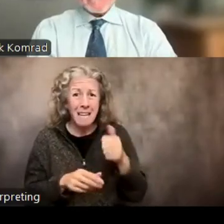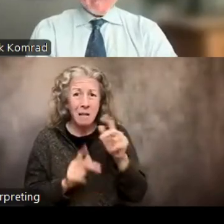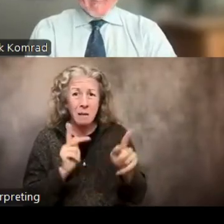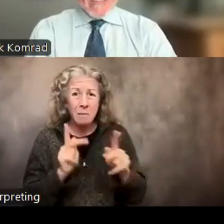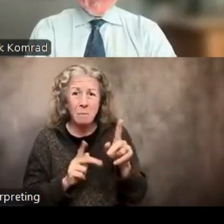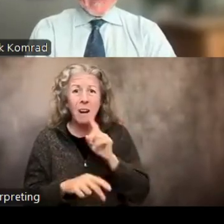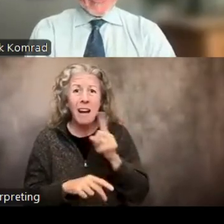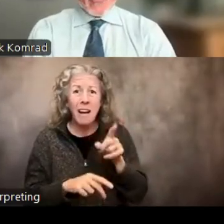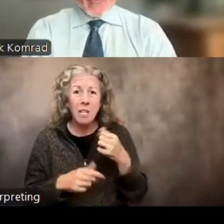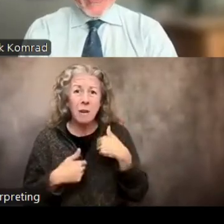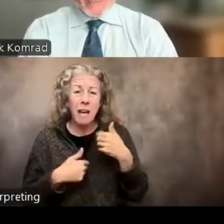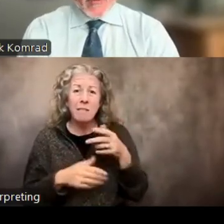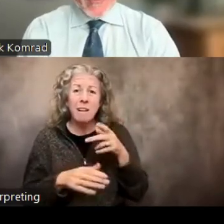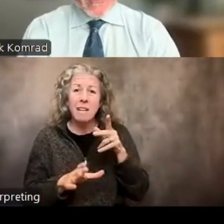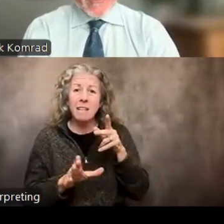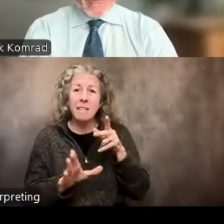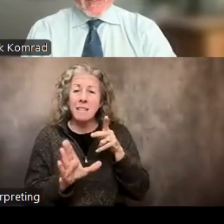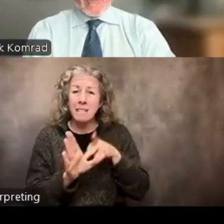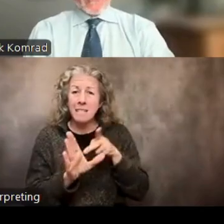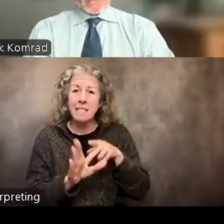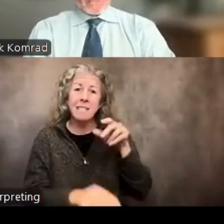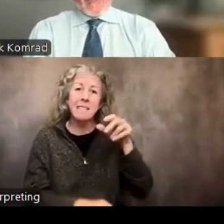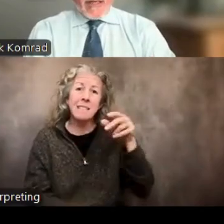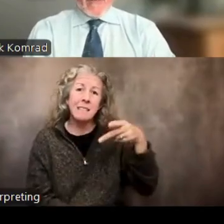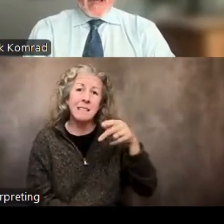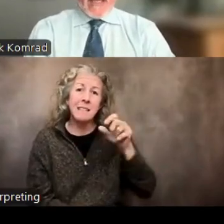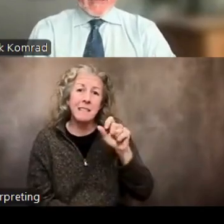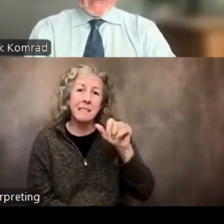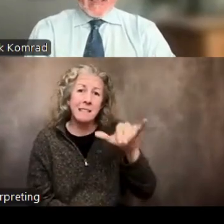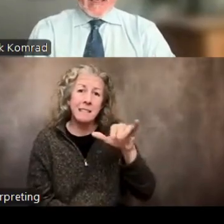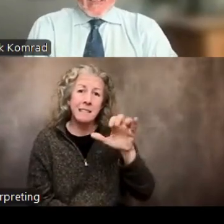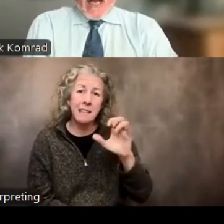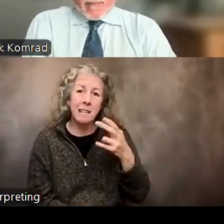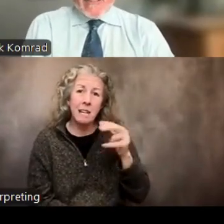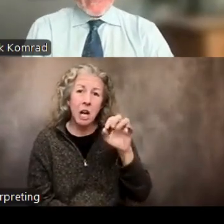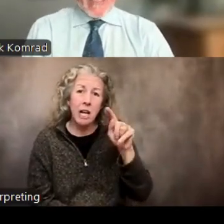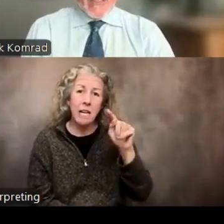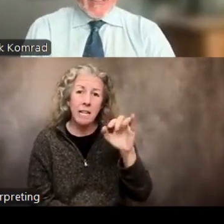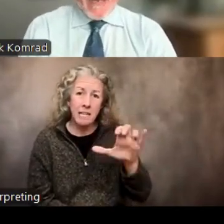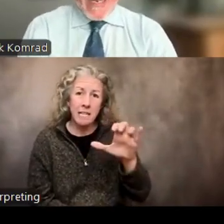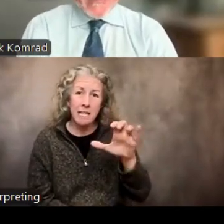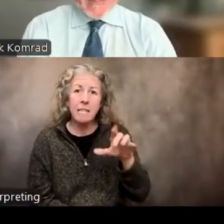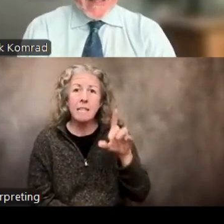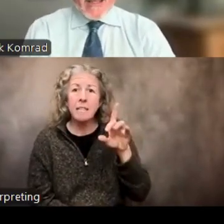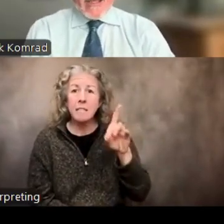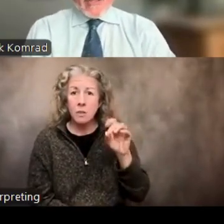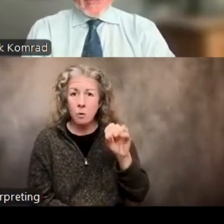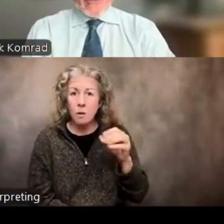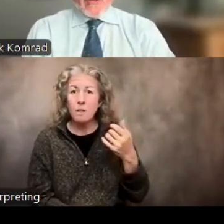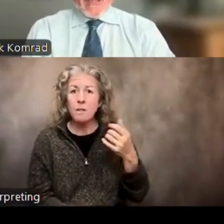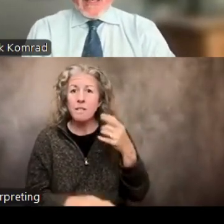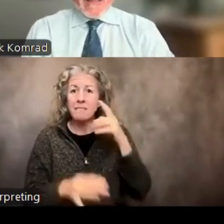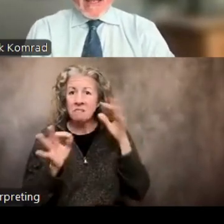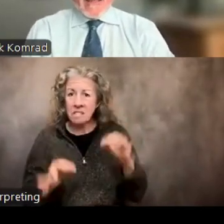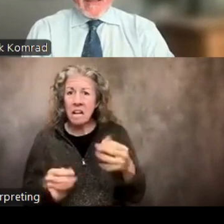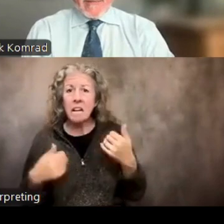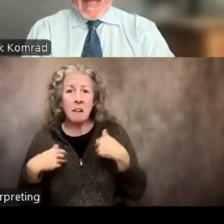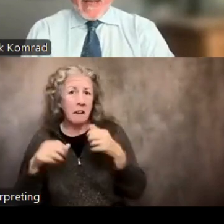psychotic disorders and were considered, you know, nevertheless competent, having capacity to consent to having